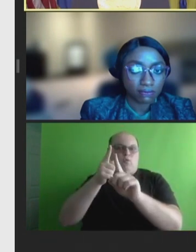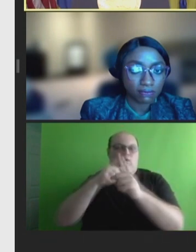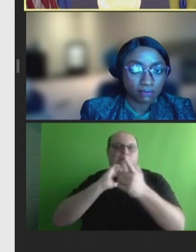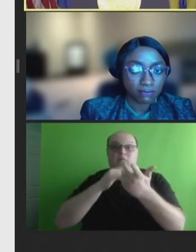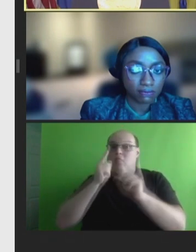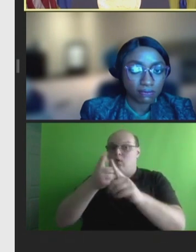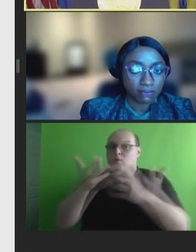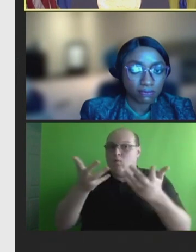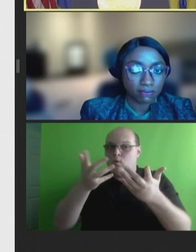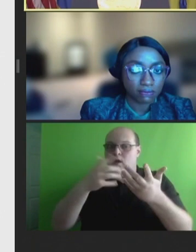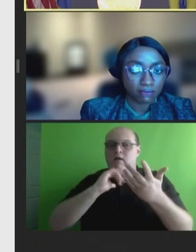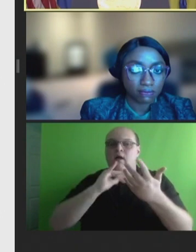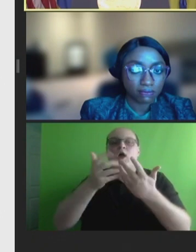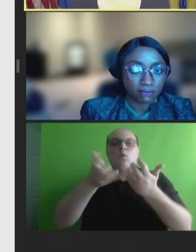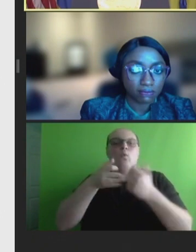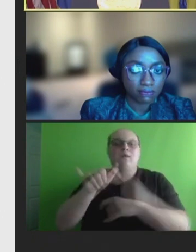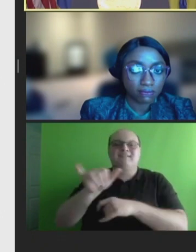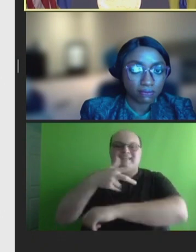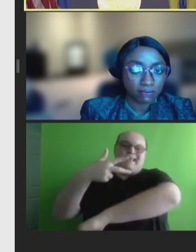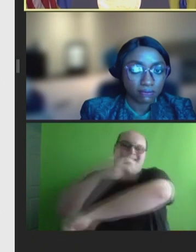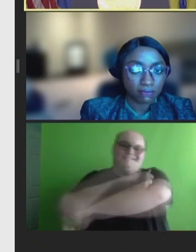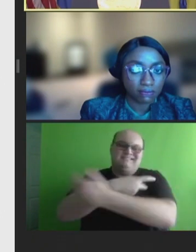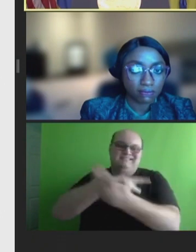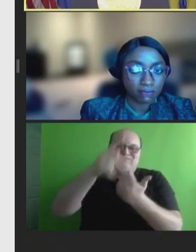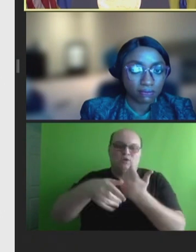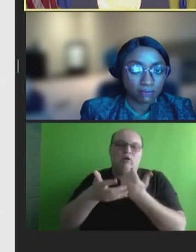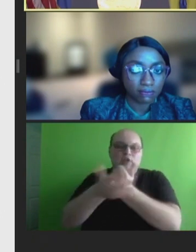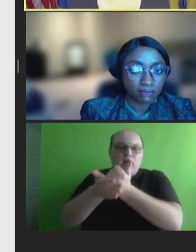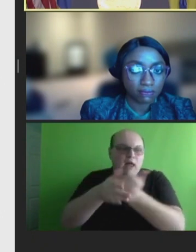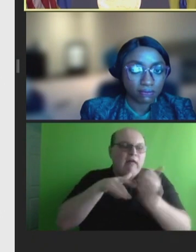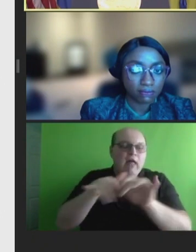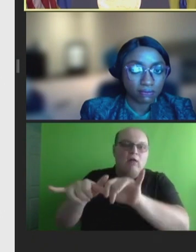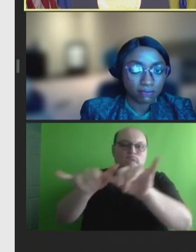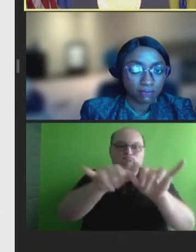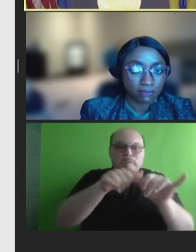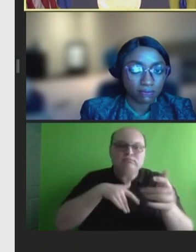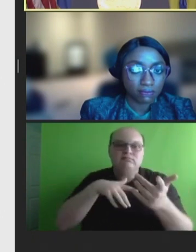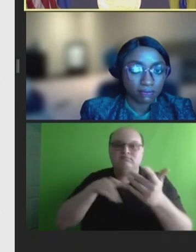a comprehensive immunization program that serves people across the lifespan.